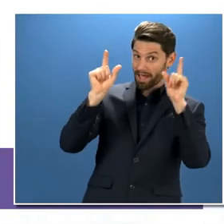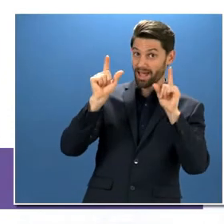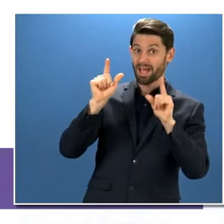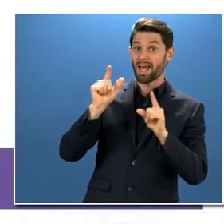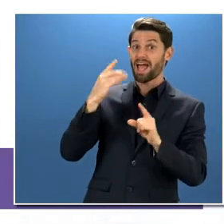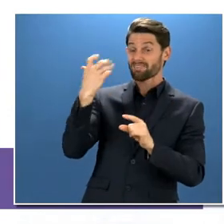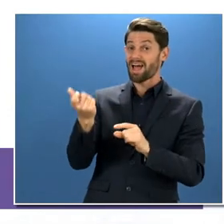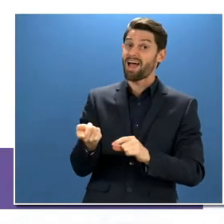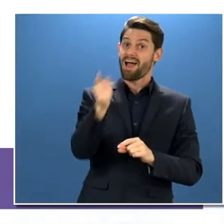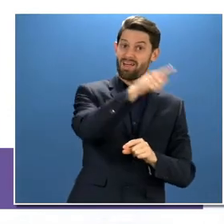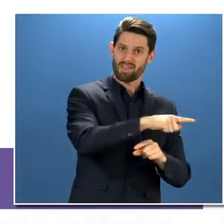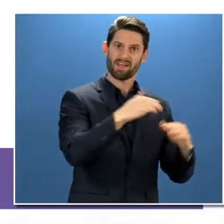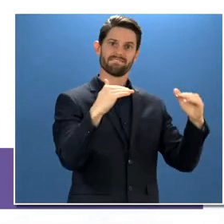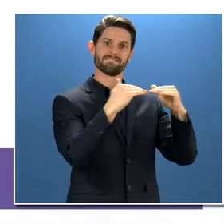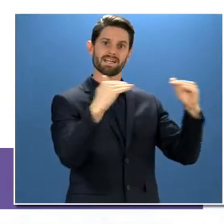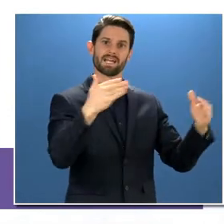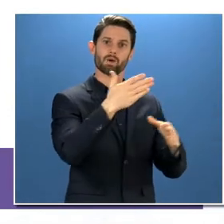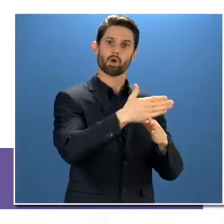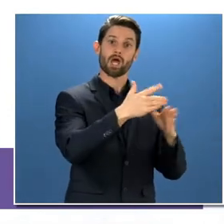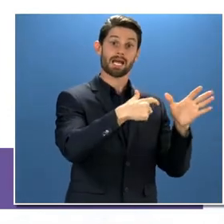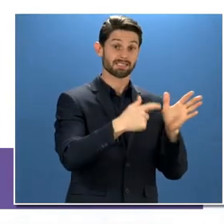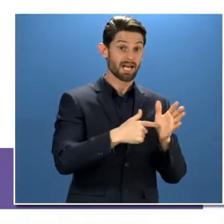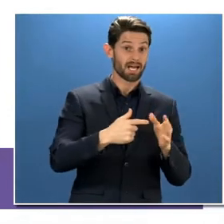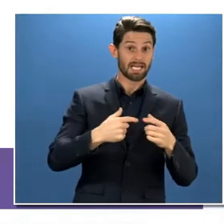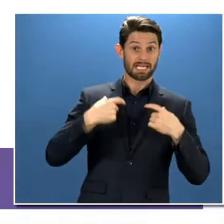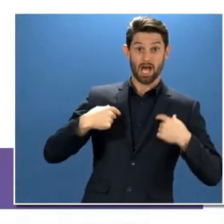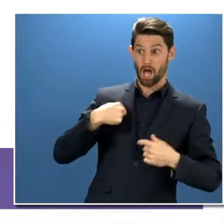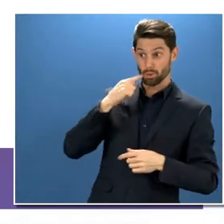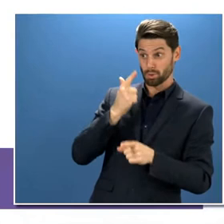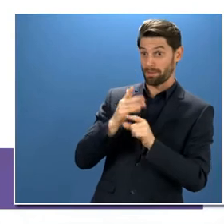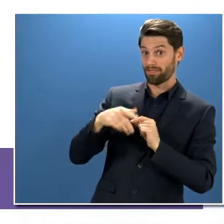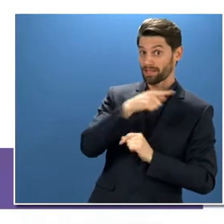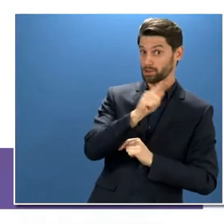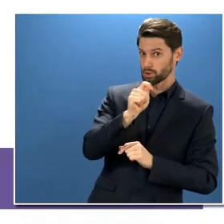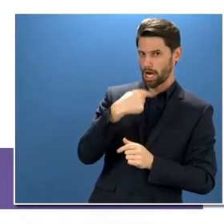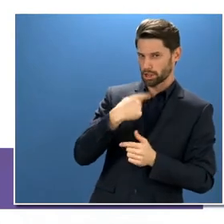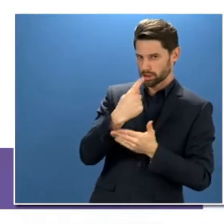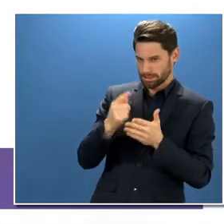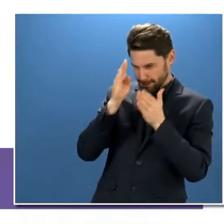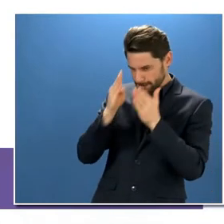which does regulate employment. I will get to the Fair Work Act. I will keep you in the DDA for the moment. Okay.